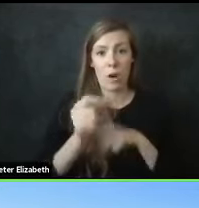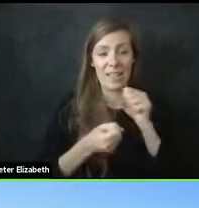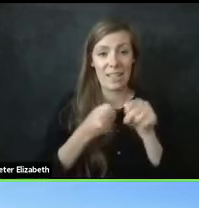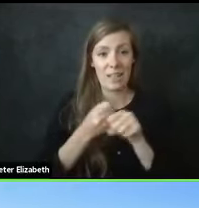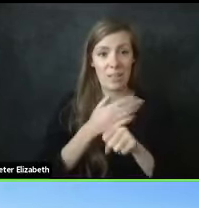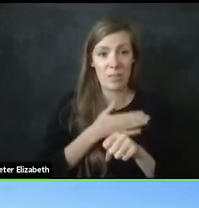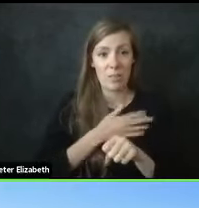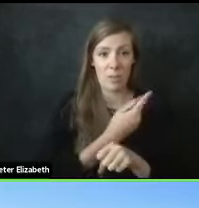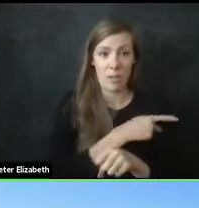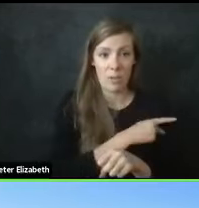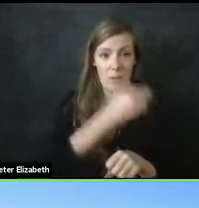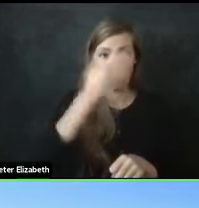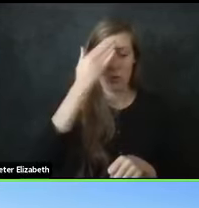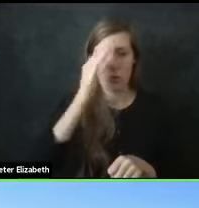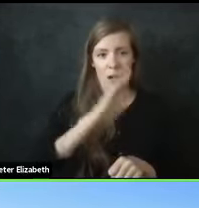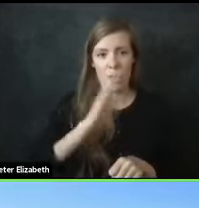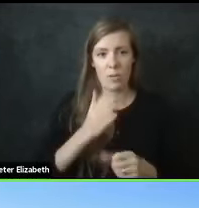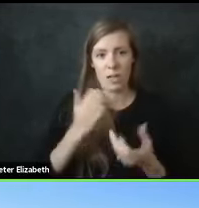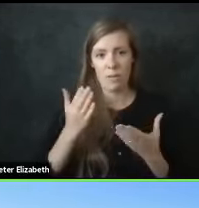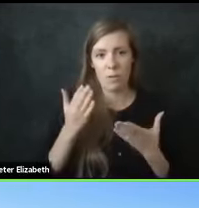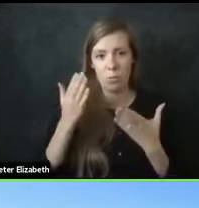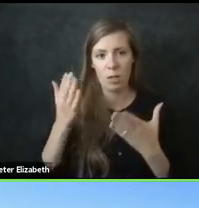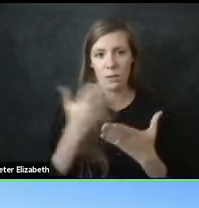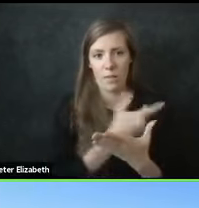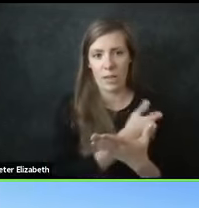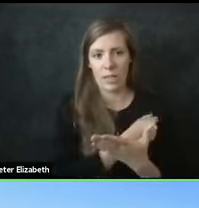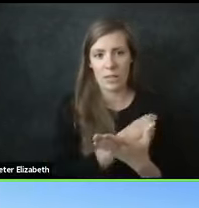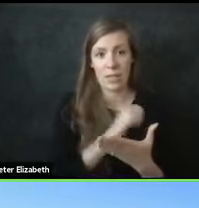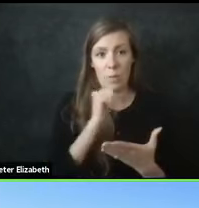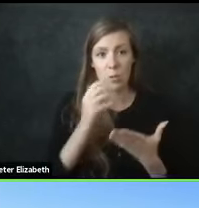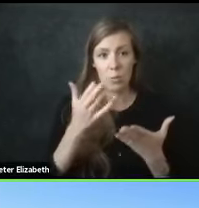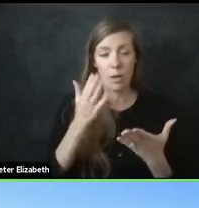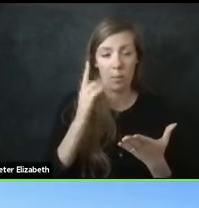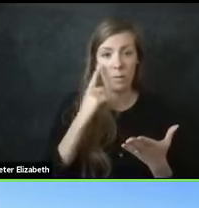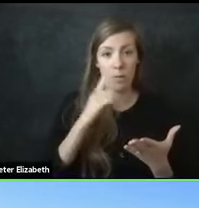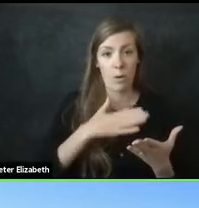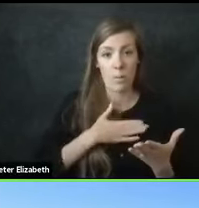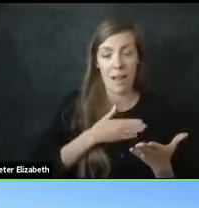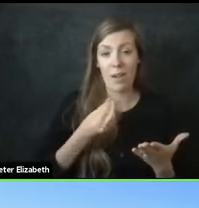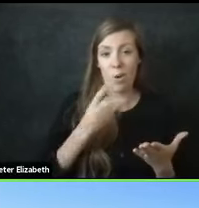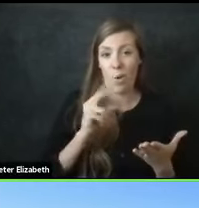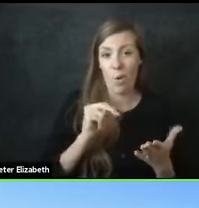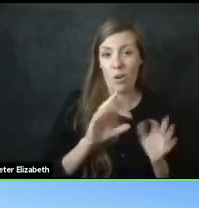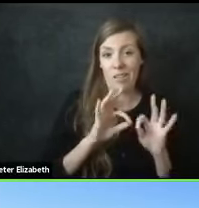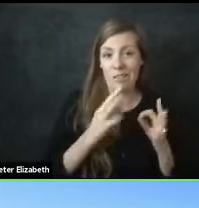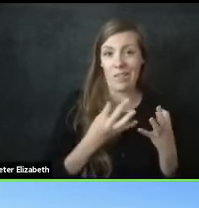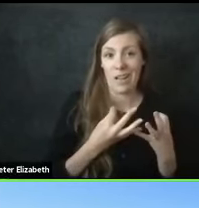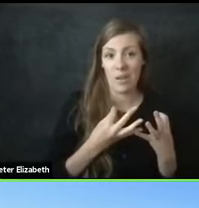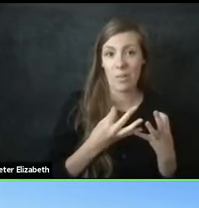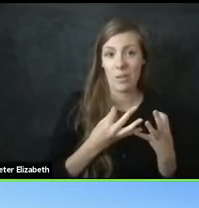that I would never recommend a vaccine that I wouldn't recommend to my own children or my own family, and I would strongly recommend it's